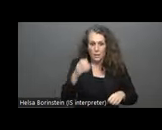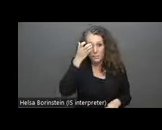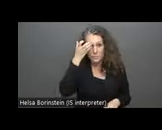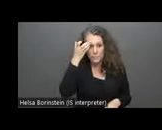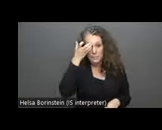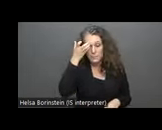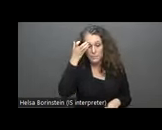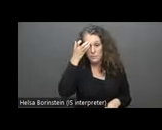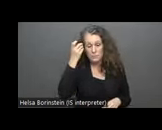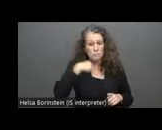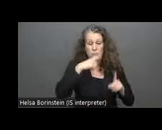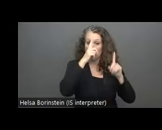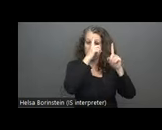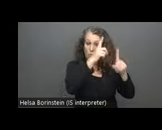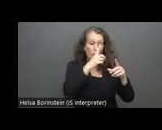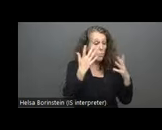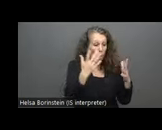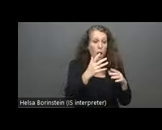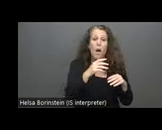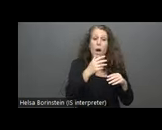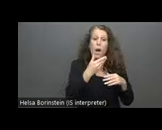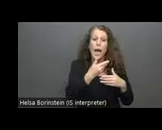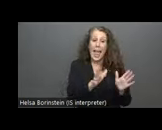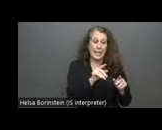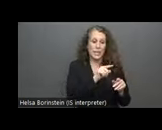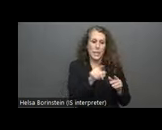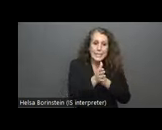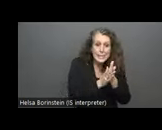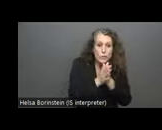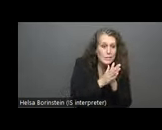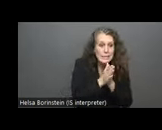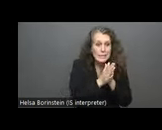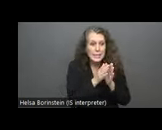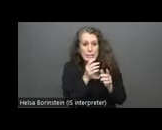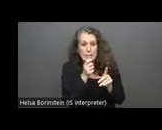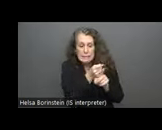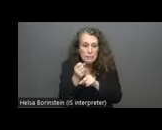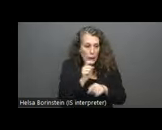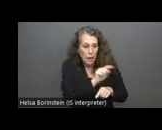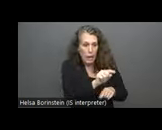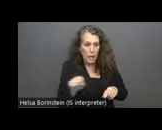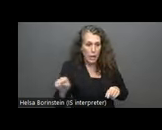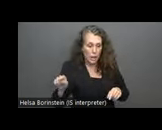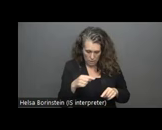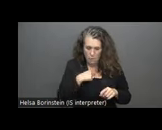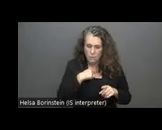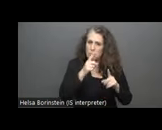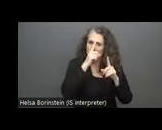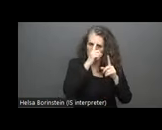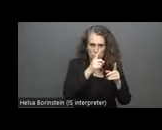the copy a key parameters. 14:55:44 company with a non profit or variable